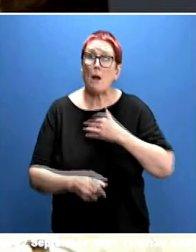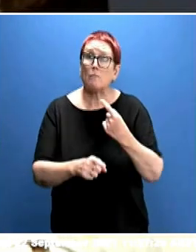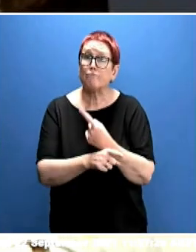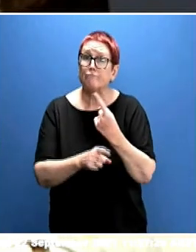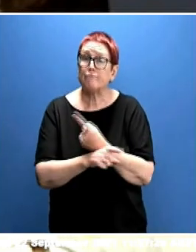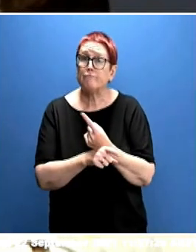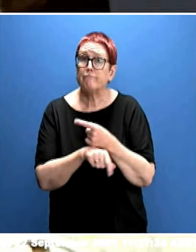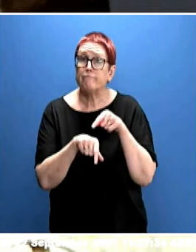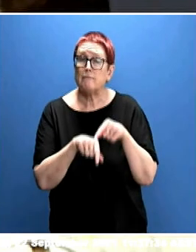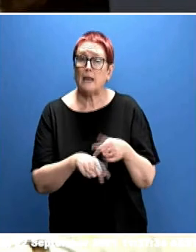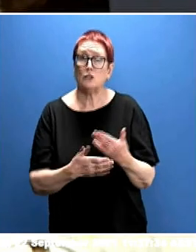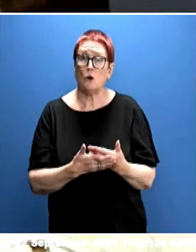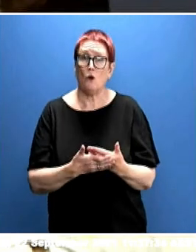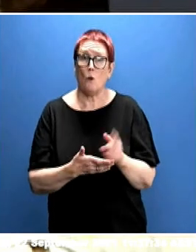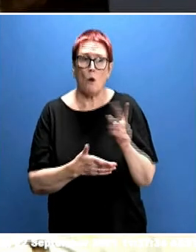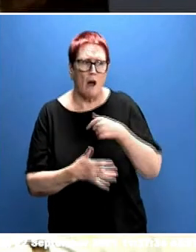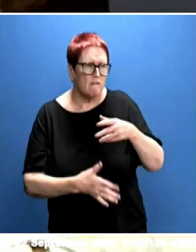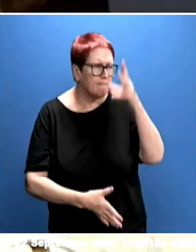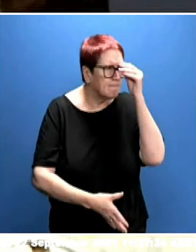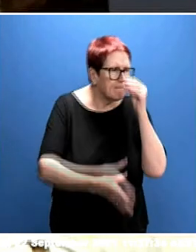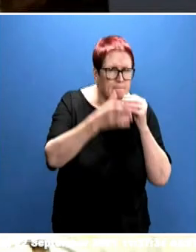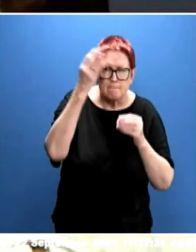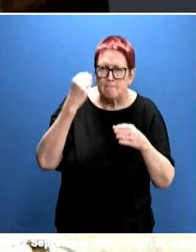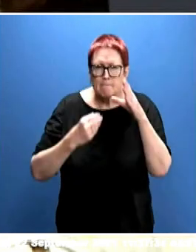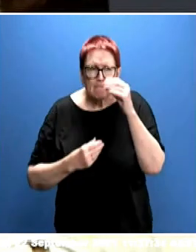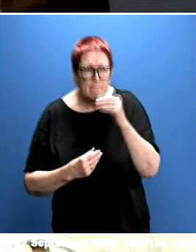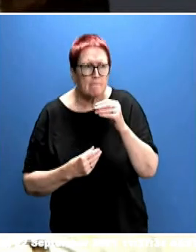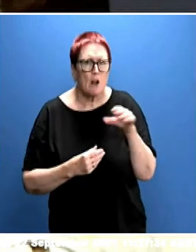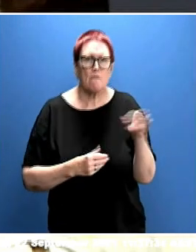would be based on the learnings that I've gleaned from other lawyers